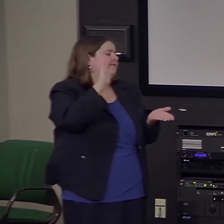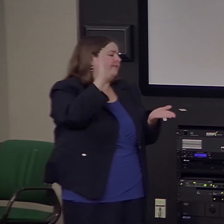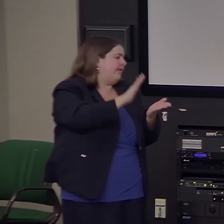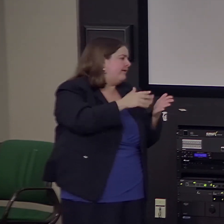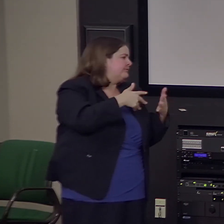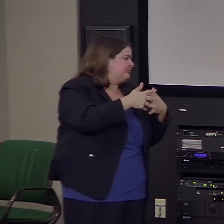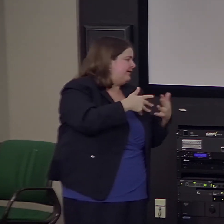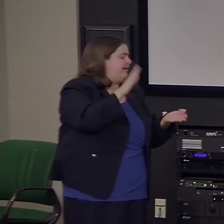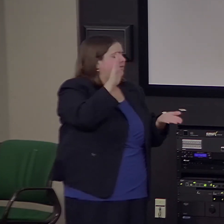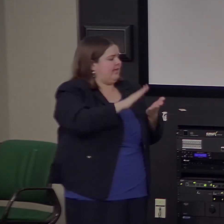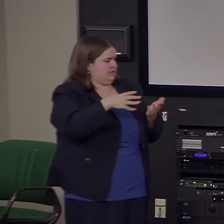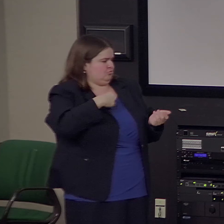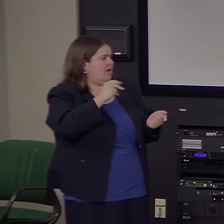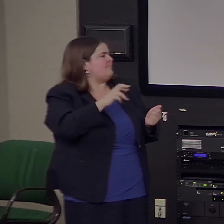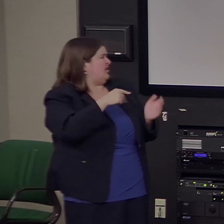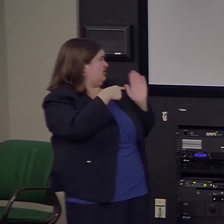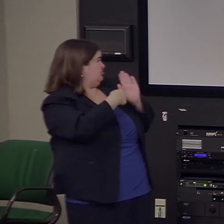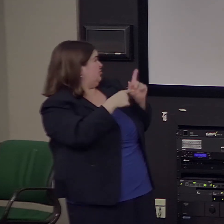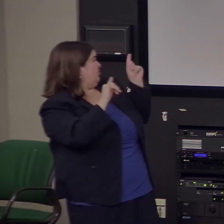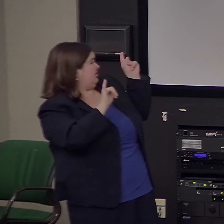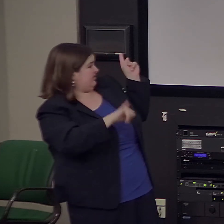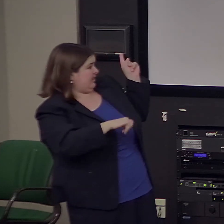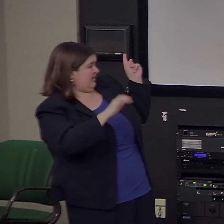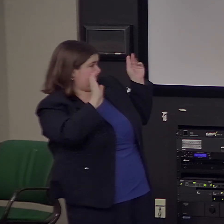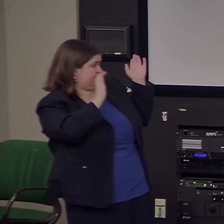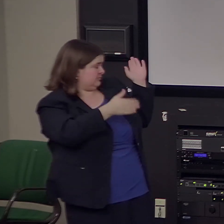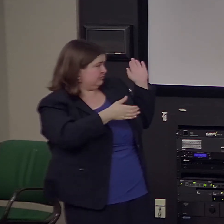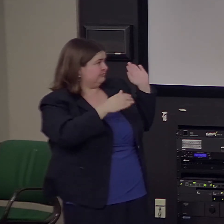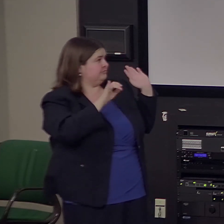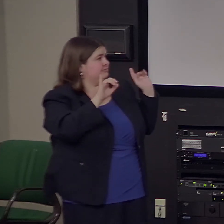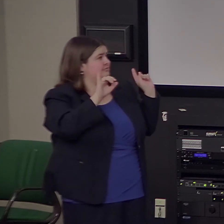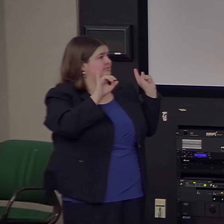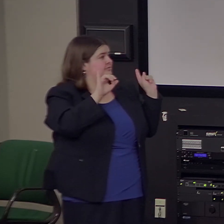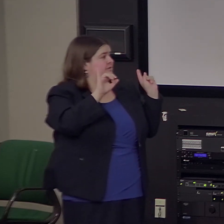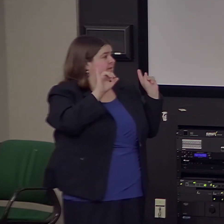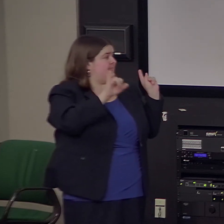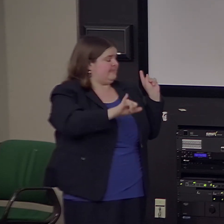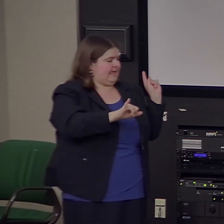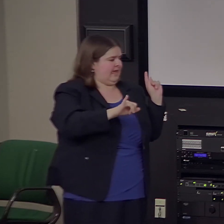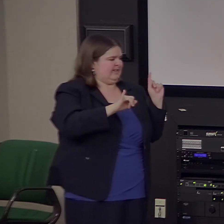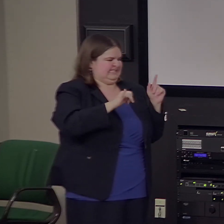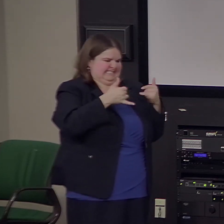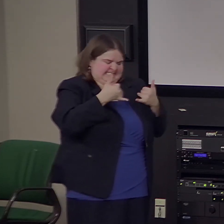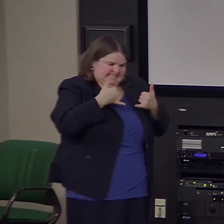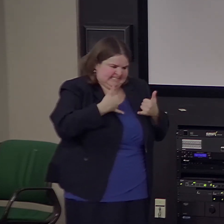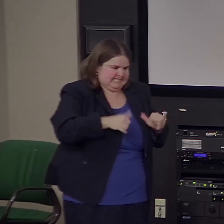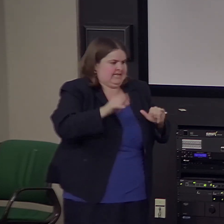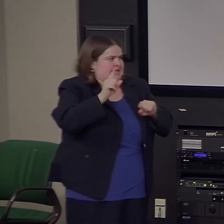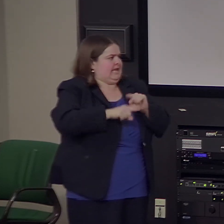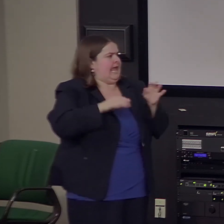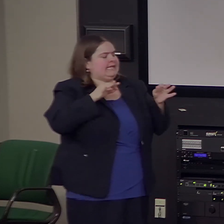that I showed, that's not, that in itself will not explain who is going to go on